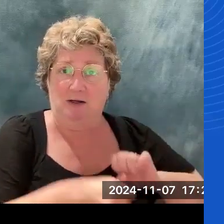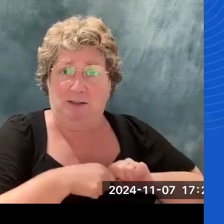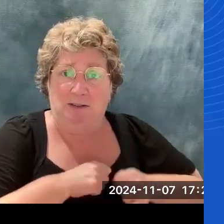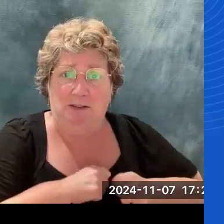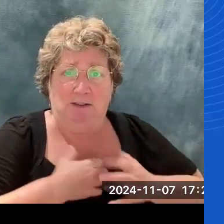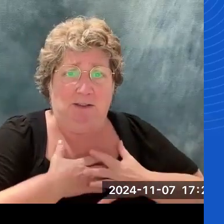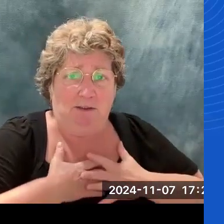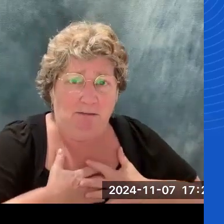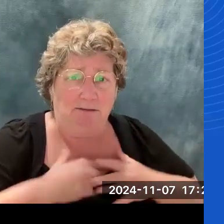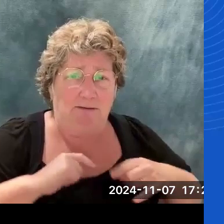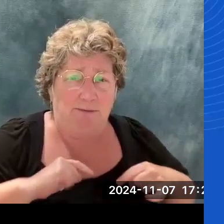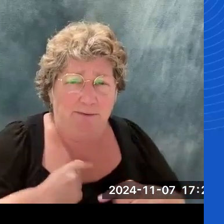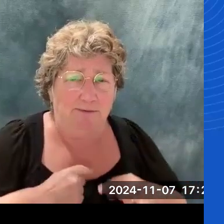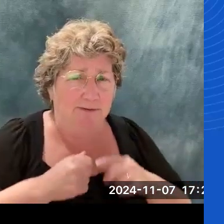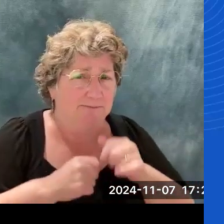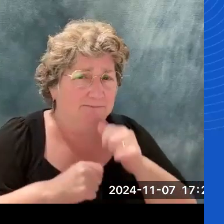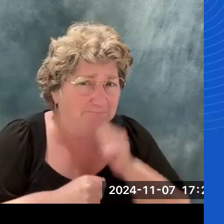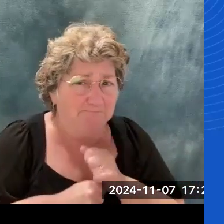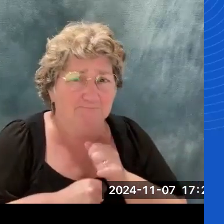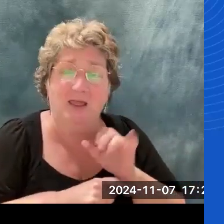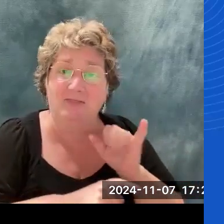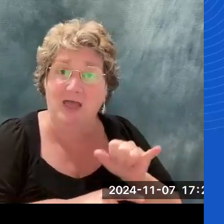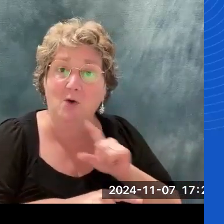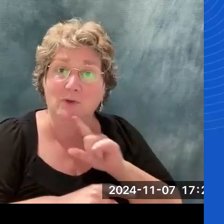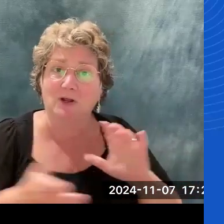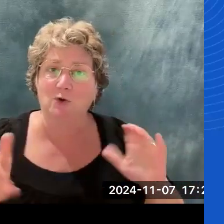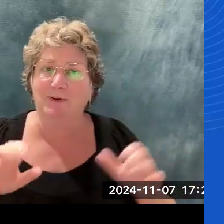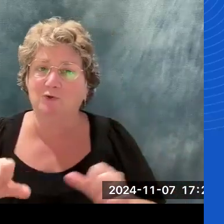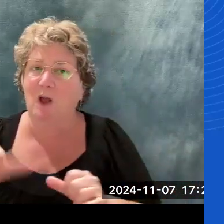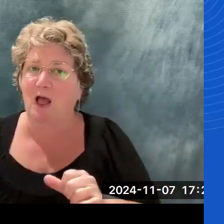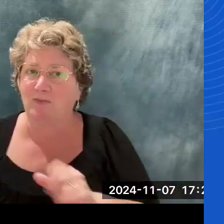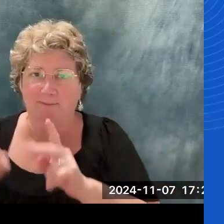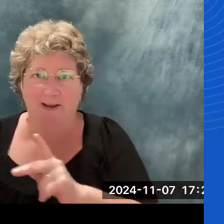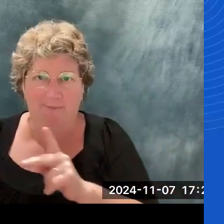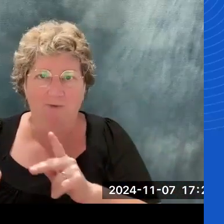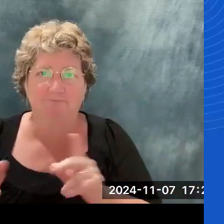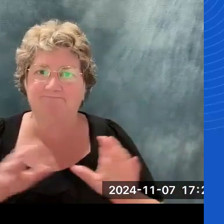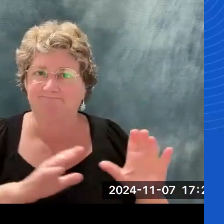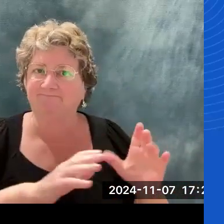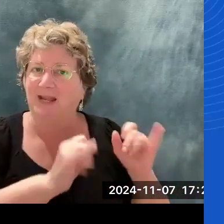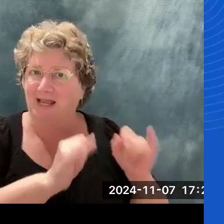plus the feeling of hopelessness can really lead towards that risk of suicidal ideation,